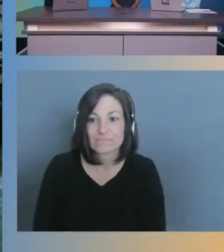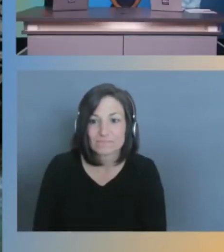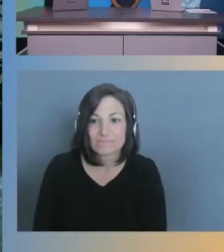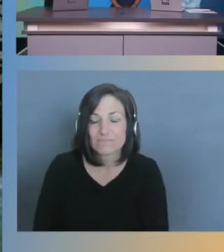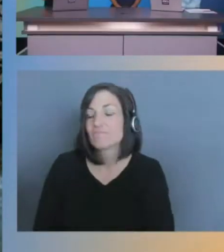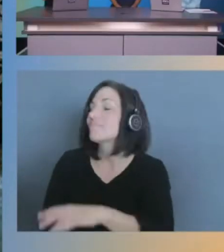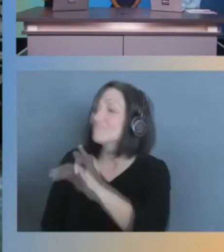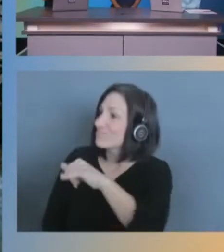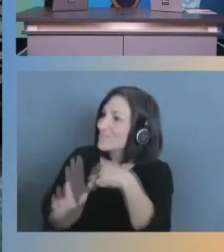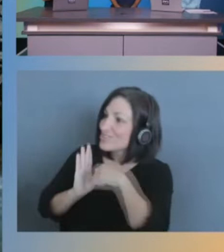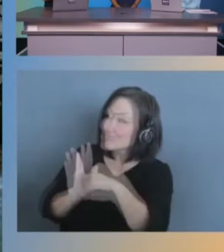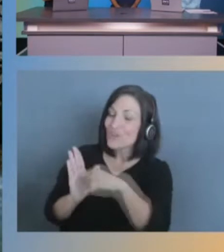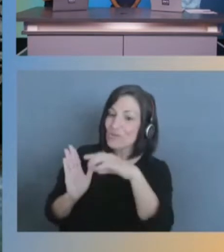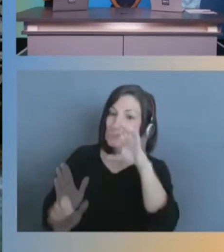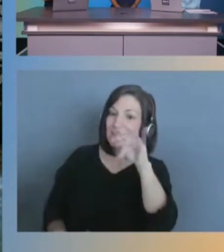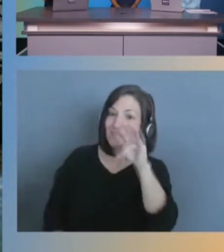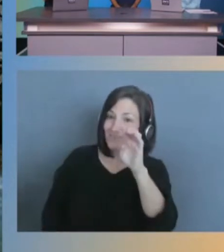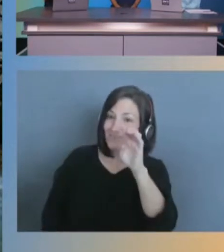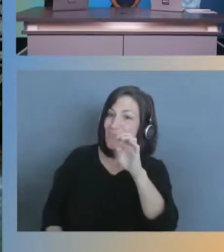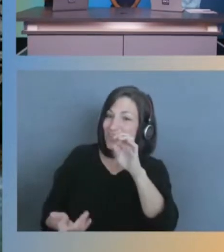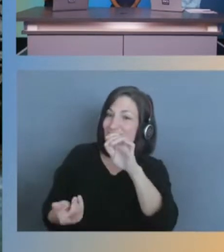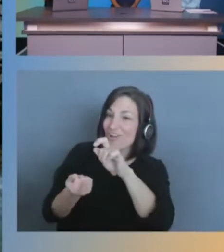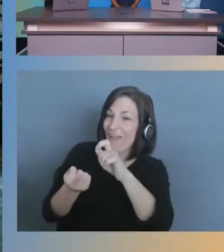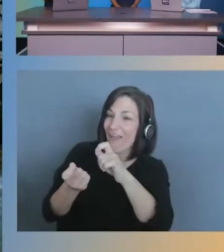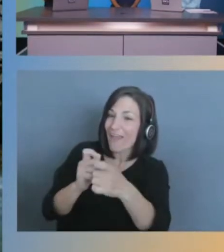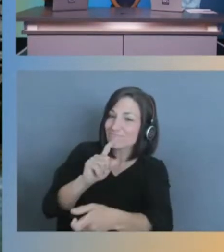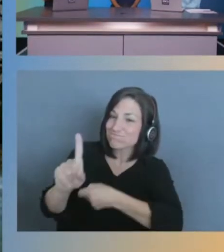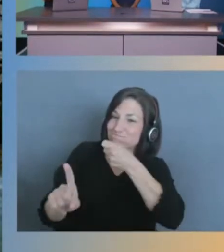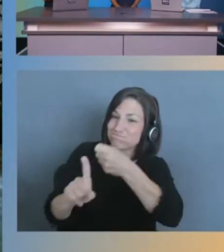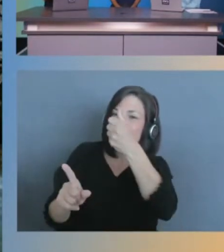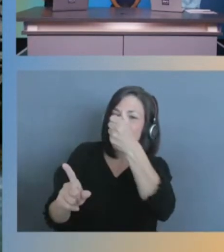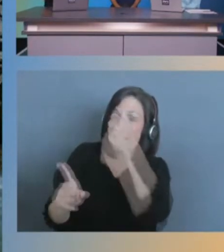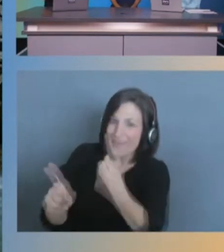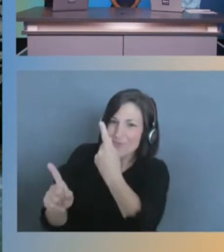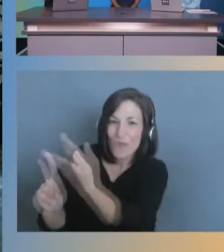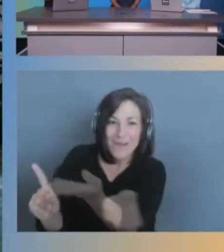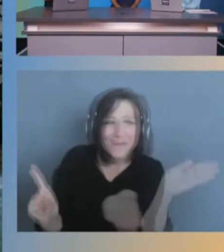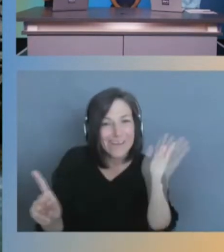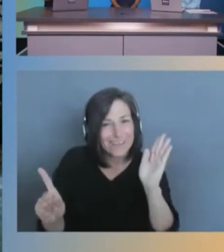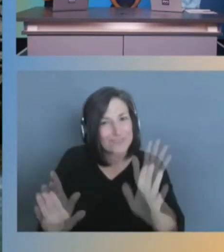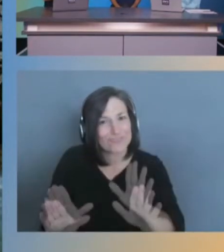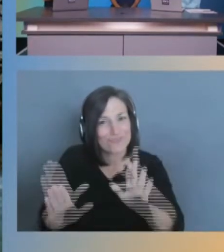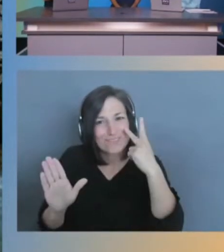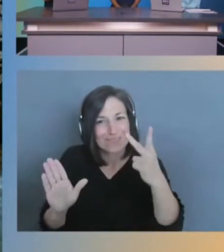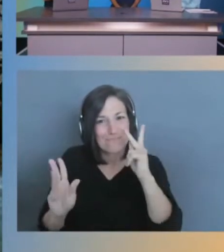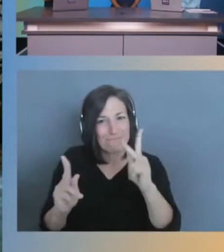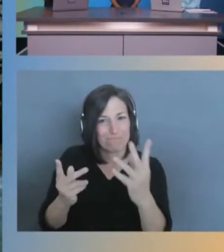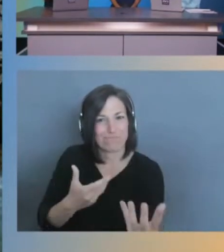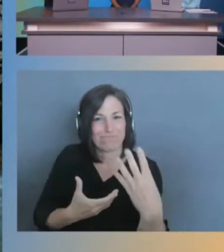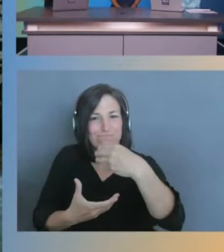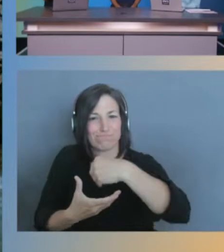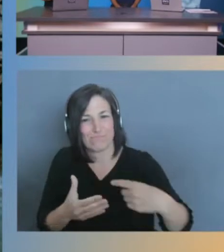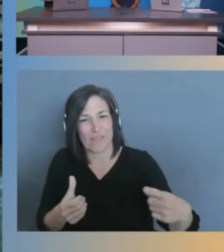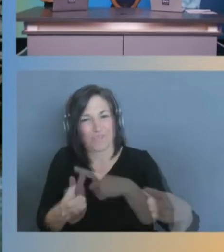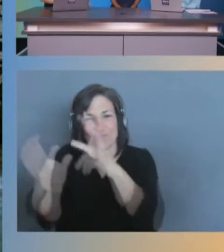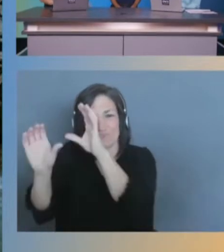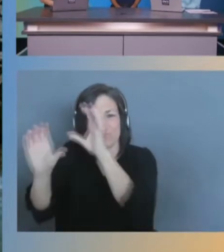it really impacts everyone. It's great to see so much participation across just such a diverse set of companies and different countries.